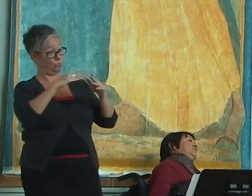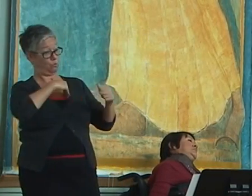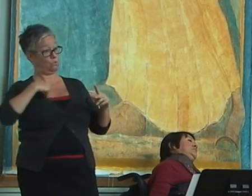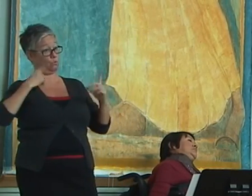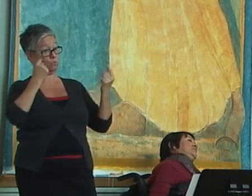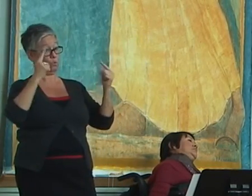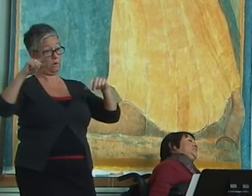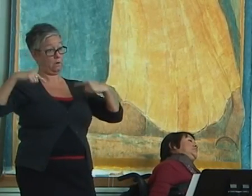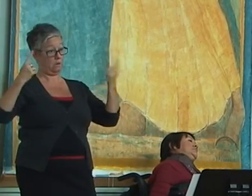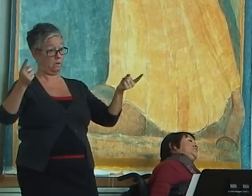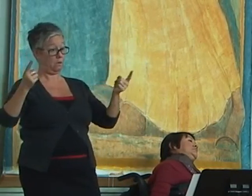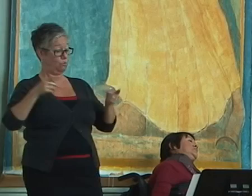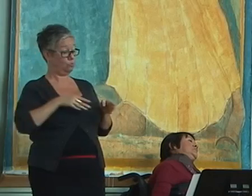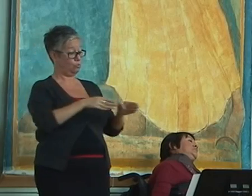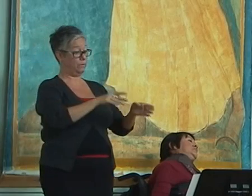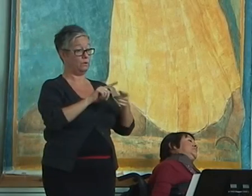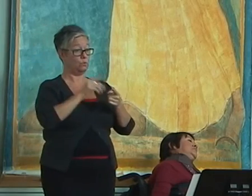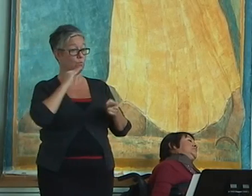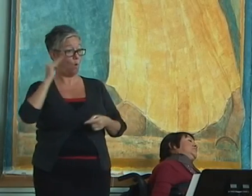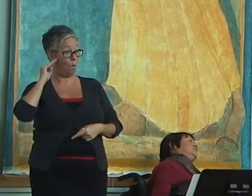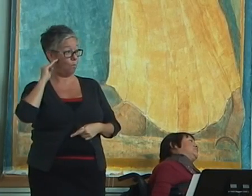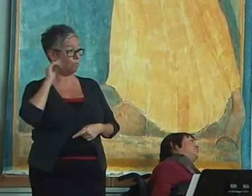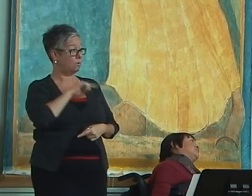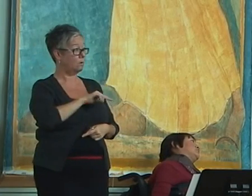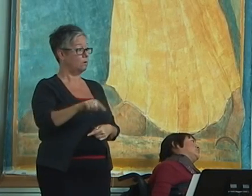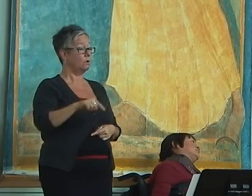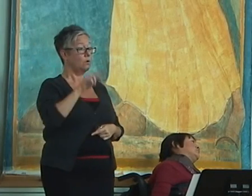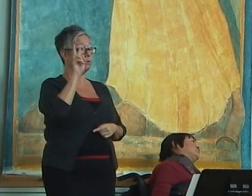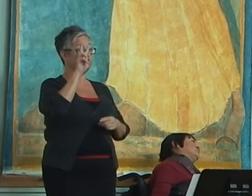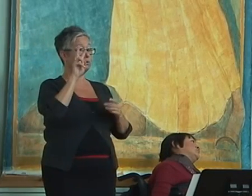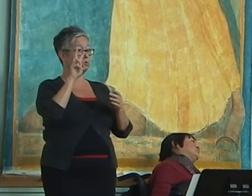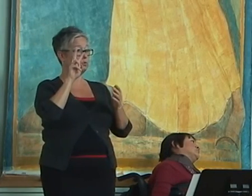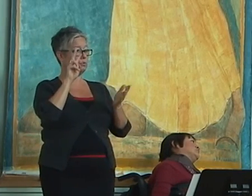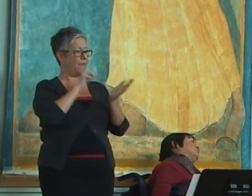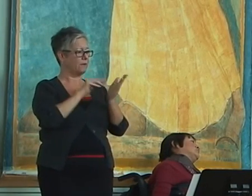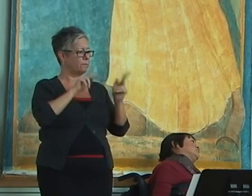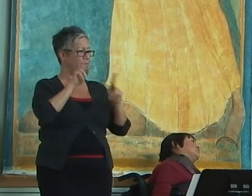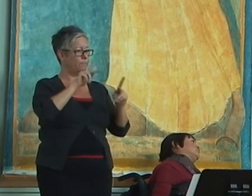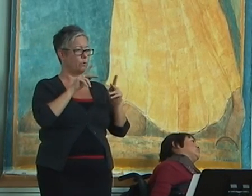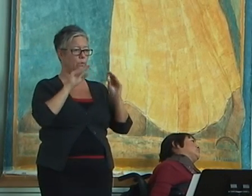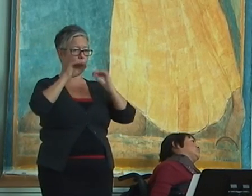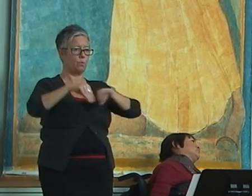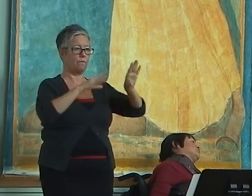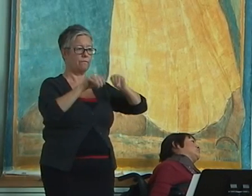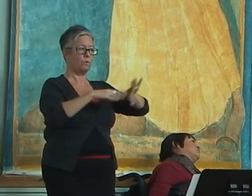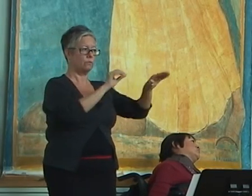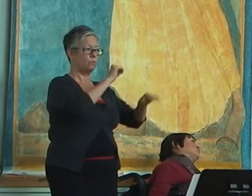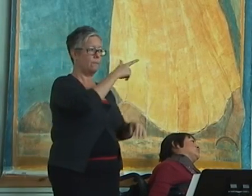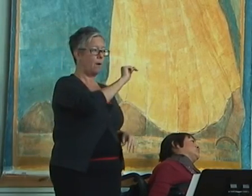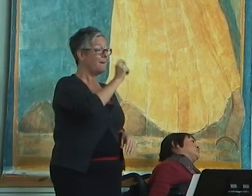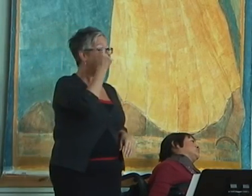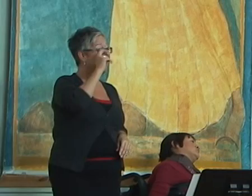Street to homes project, taking 2,000 people off the street Of which 91 percent stay off the street.